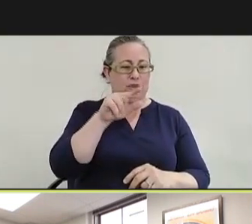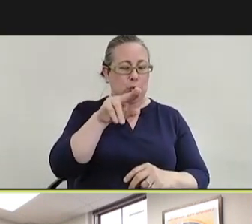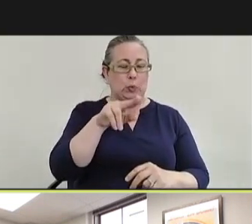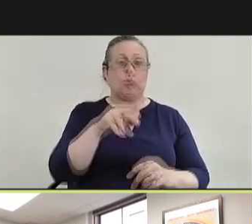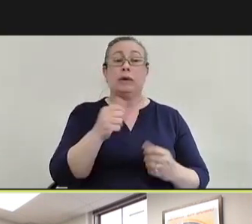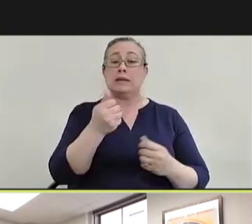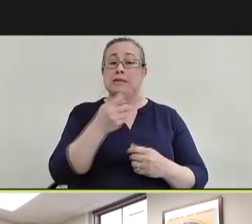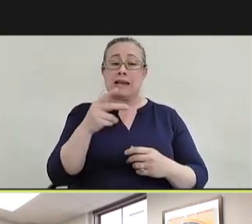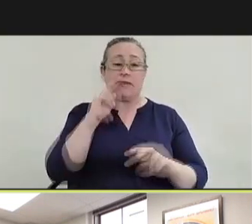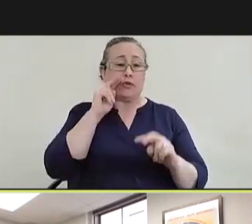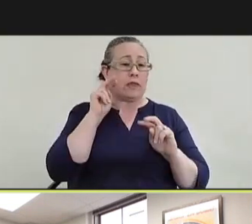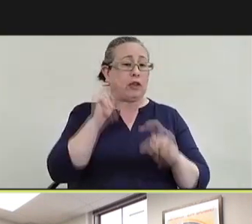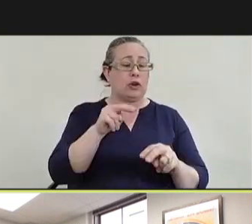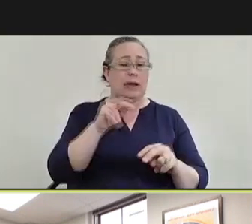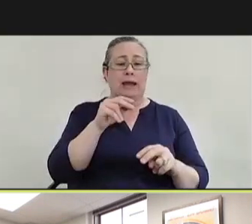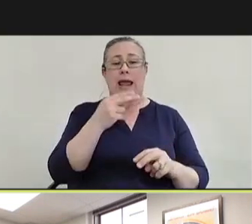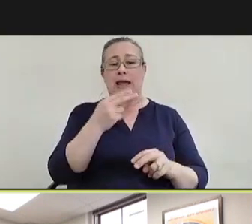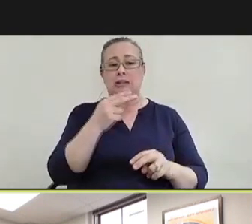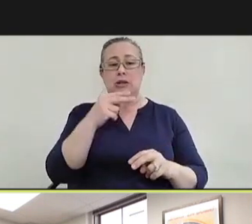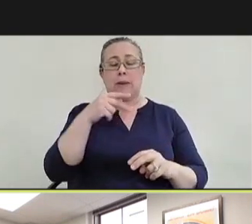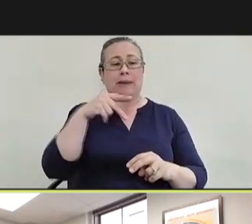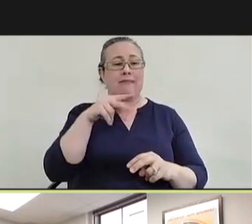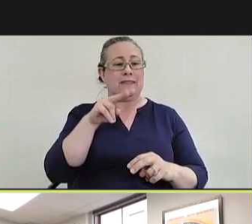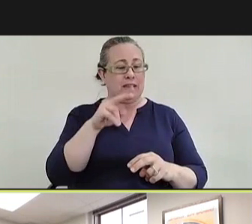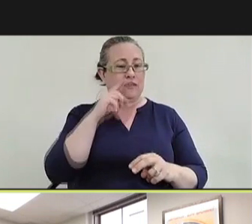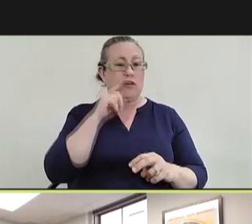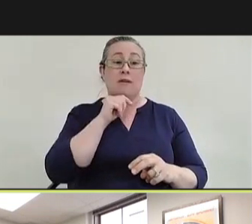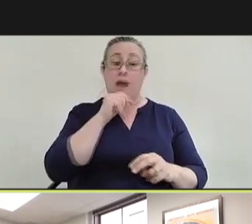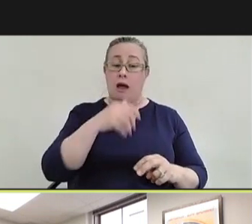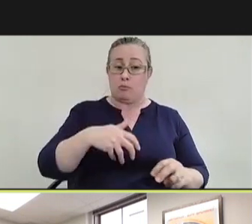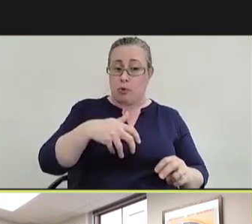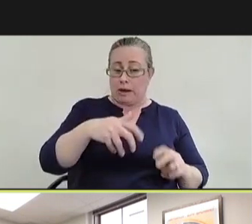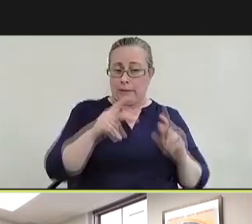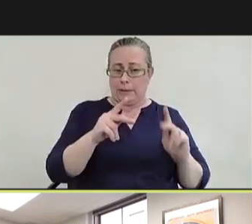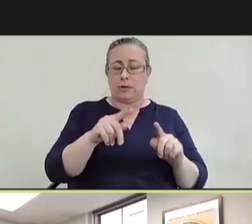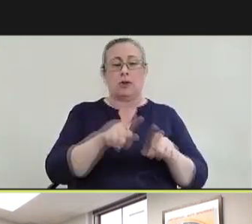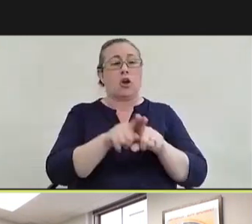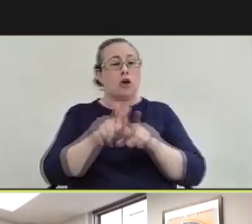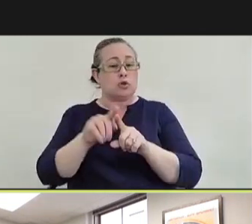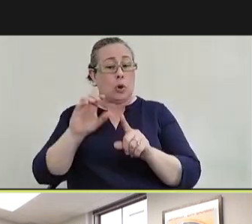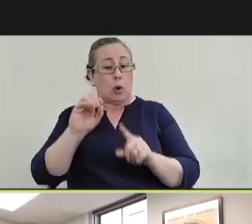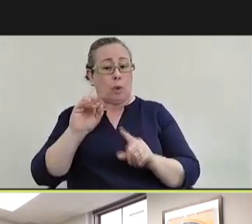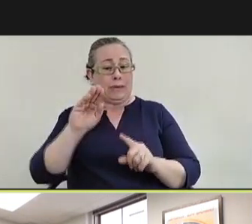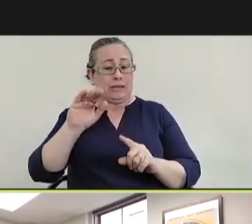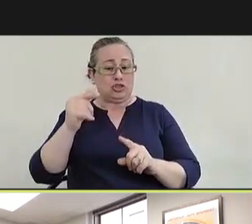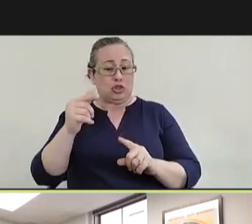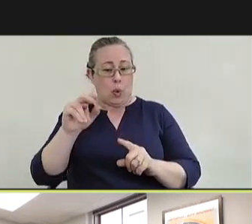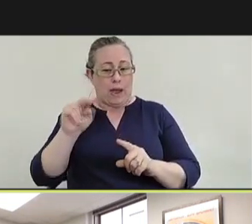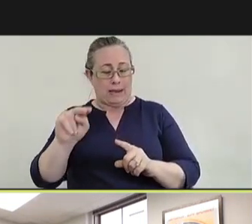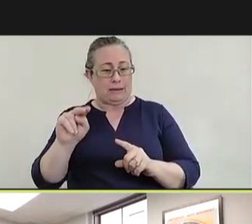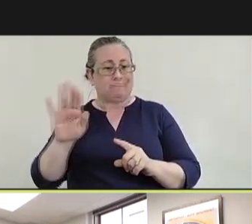vaccination for non-pregnant people, but also in OBGYN offices and they all seem to have similar